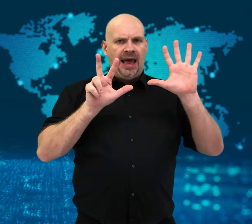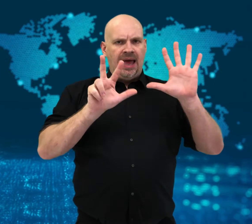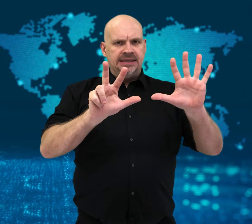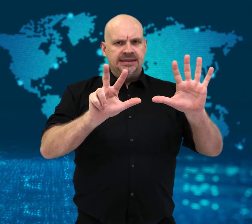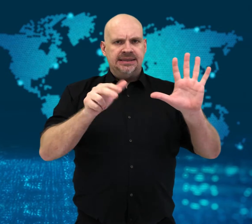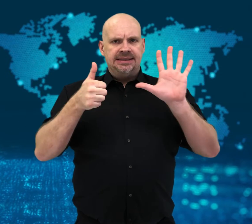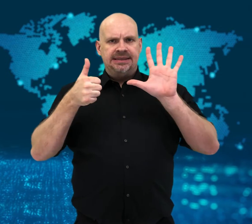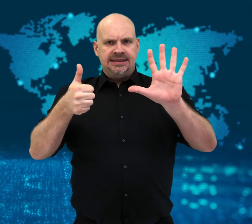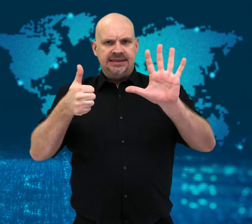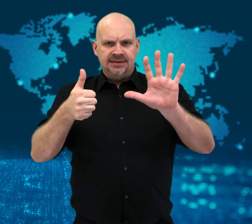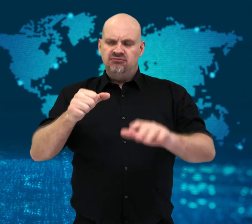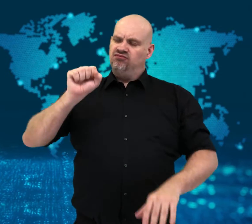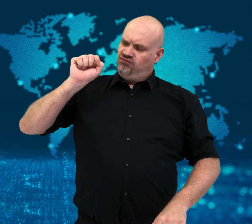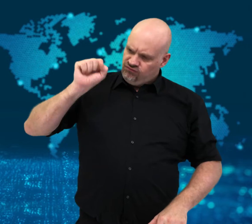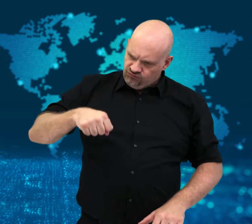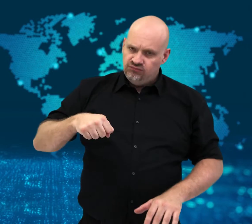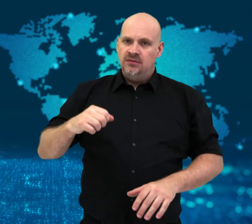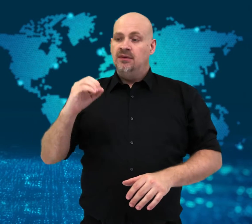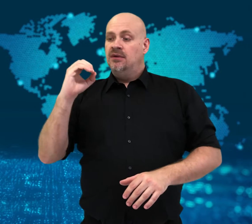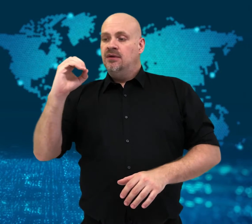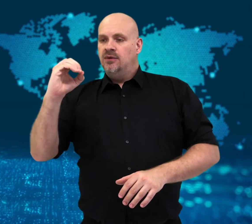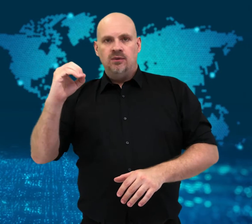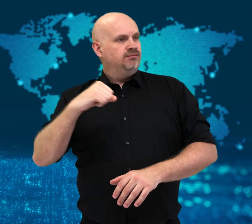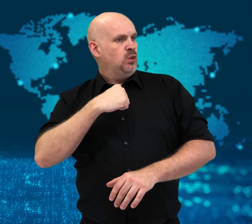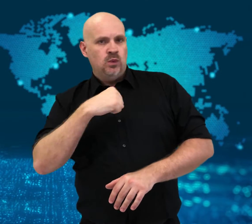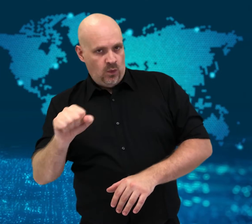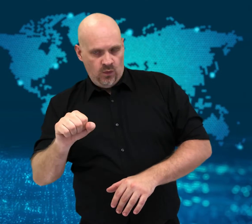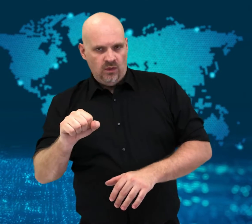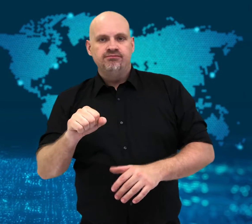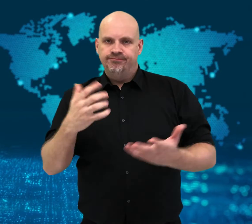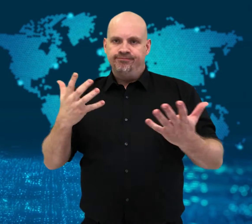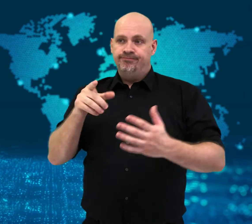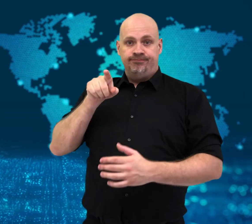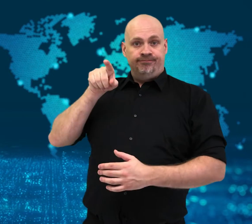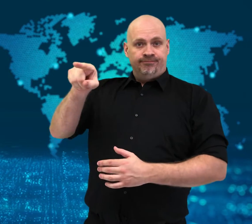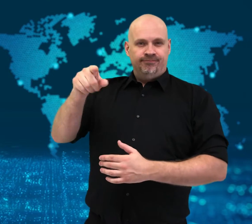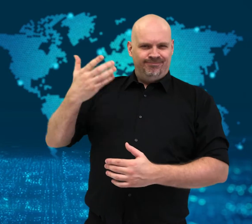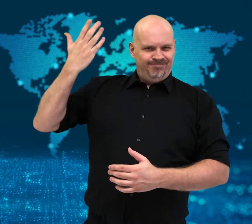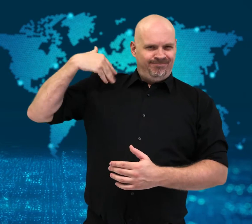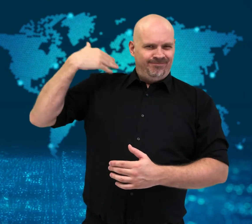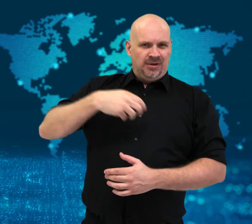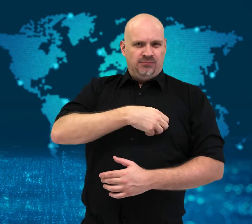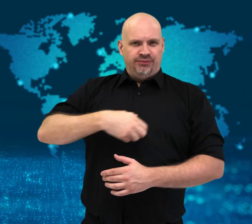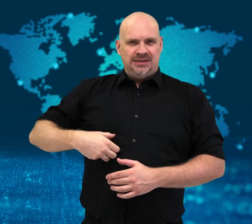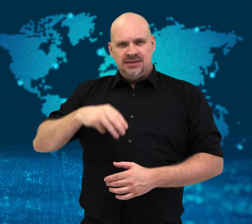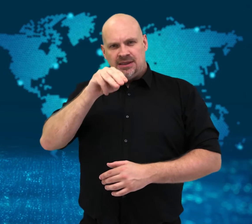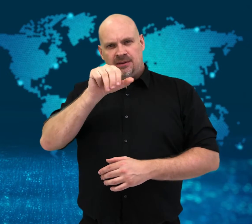holding a public office position for 10 years.